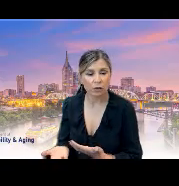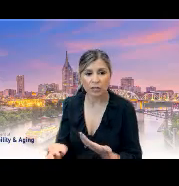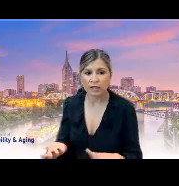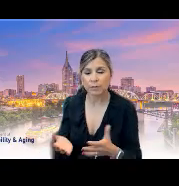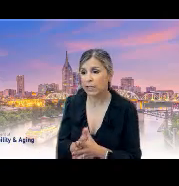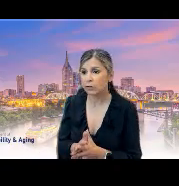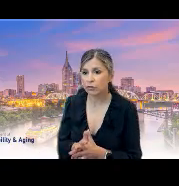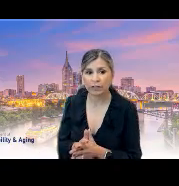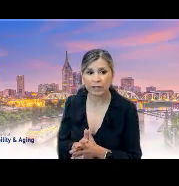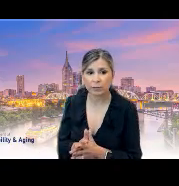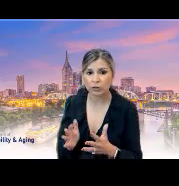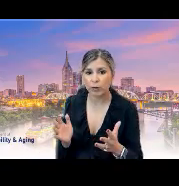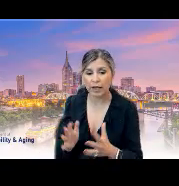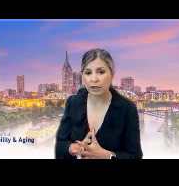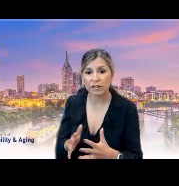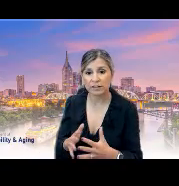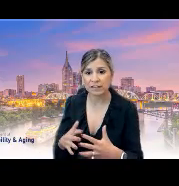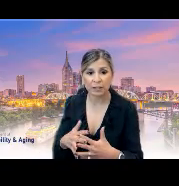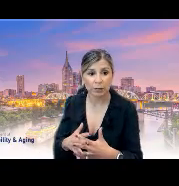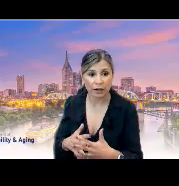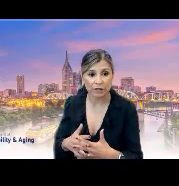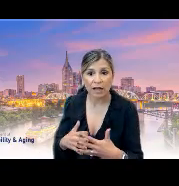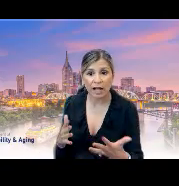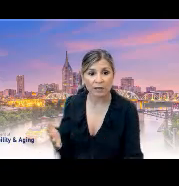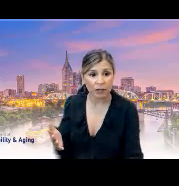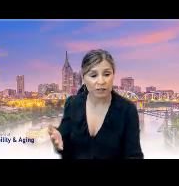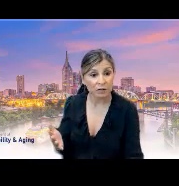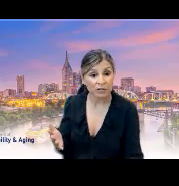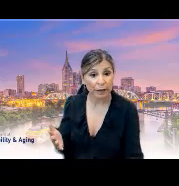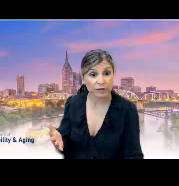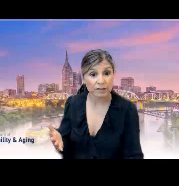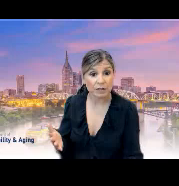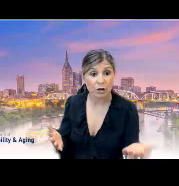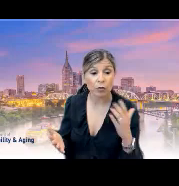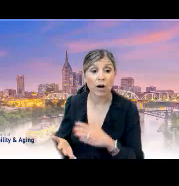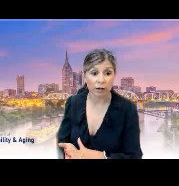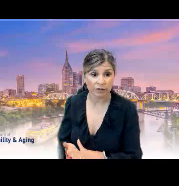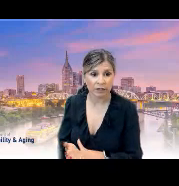So these meals are available to anyone 60 plus as well as their spouses at no cost.